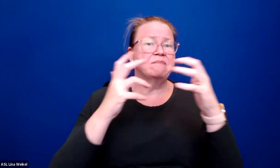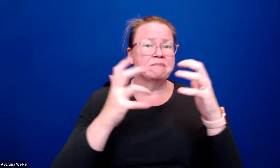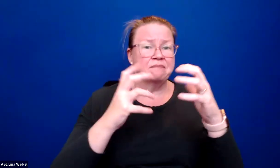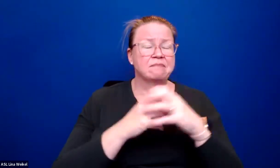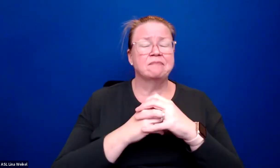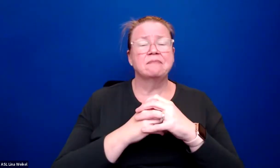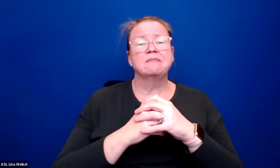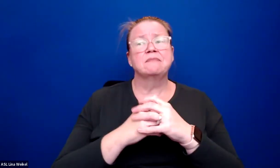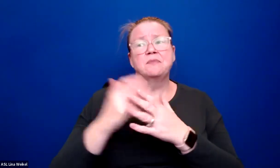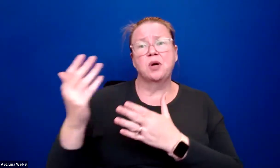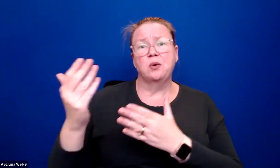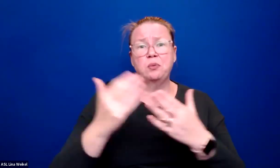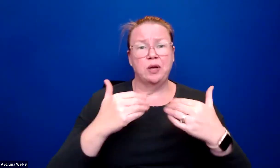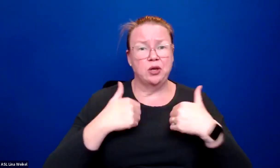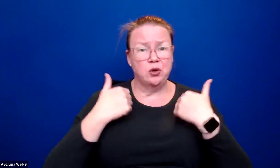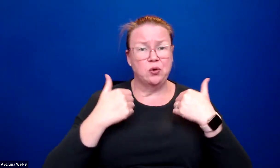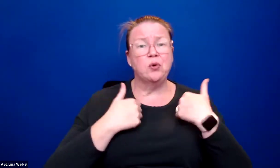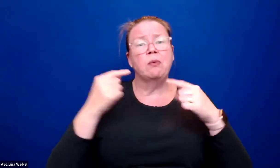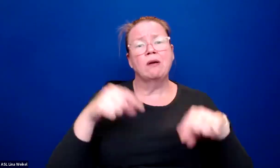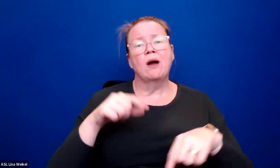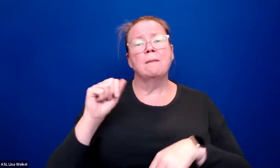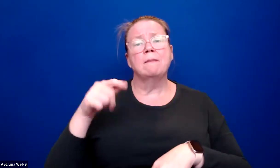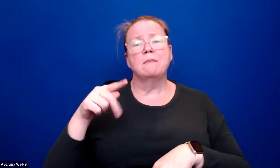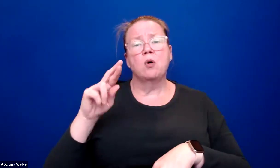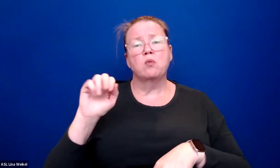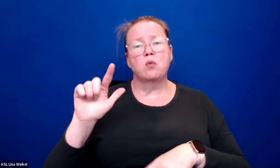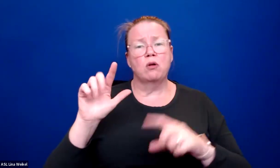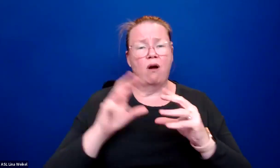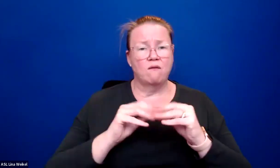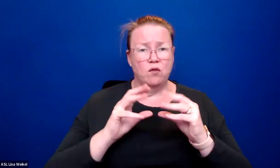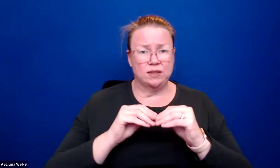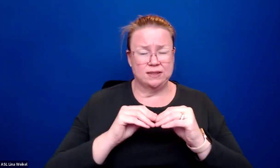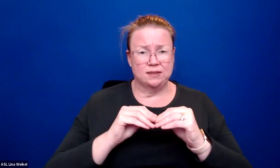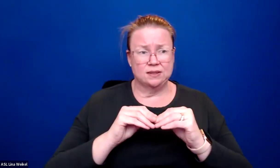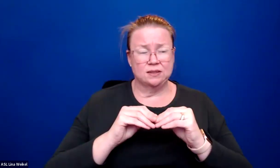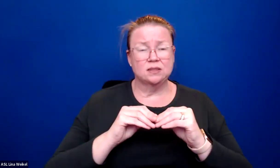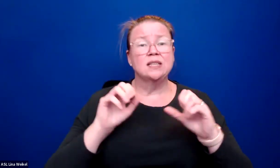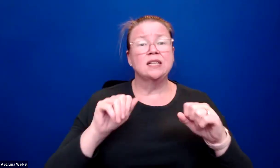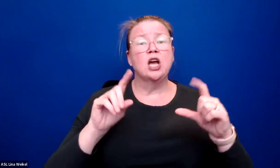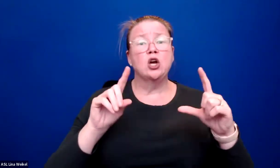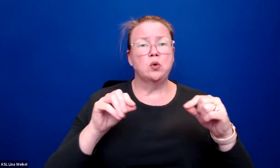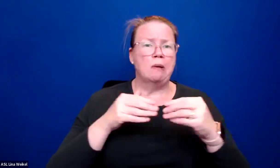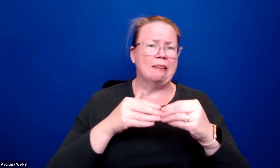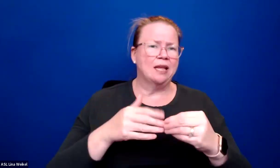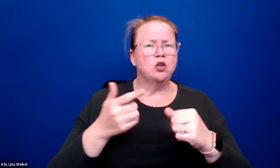Elissa w/ APRIL: bringing youth to the April Conference Elissa w/ APRIL: to do lead on. You know the